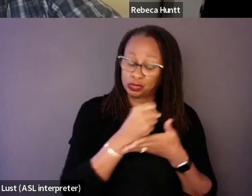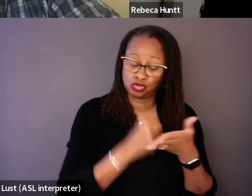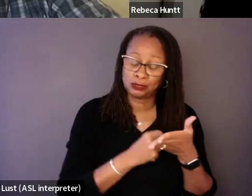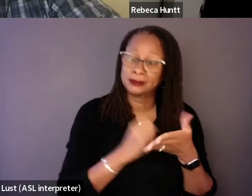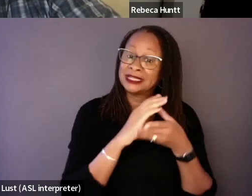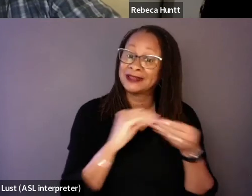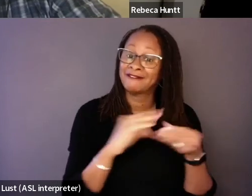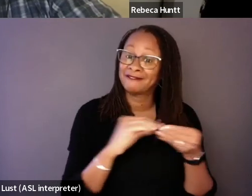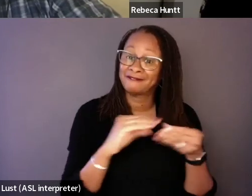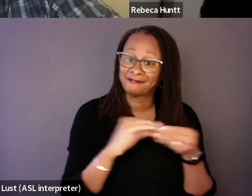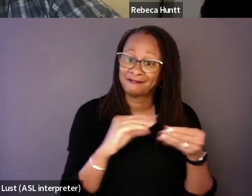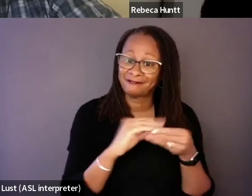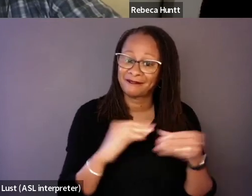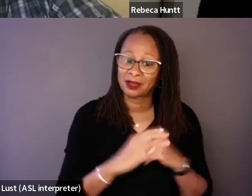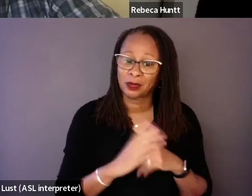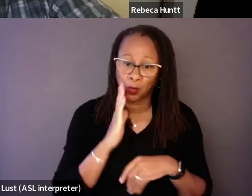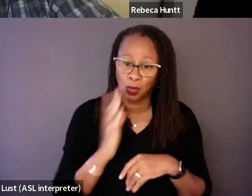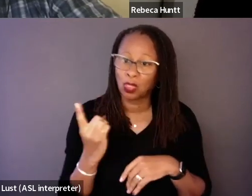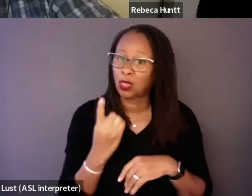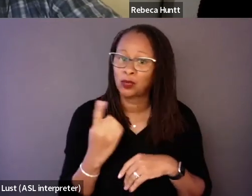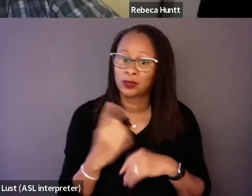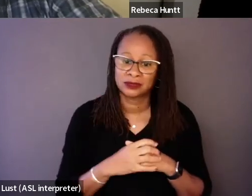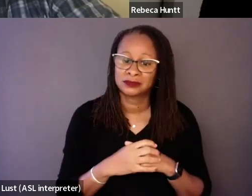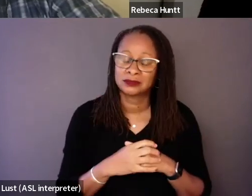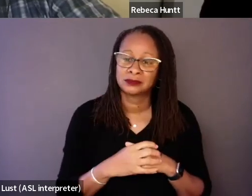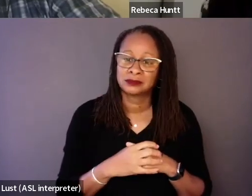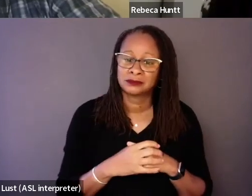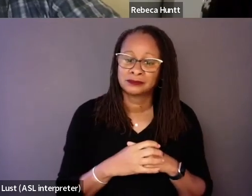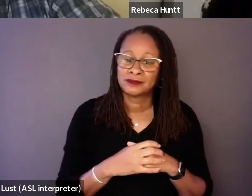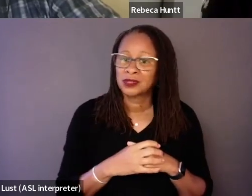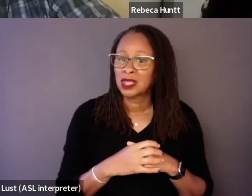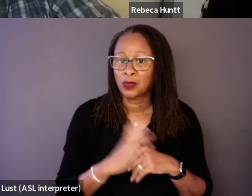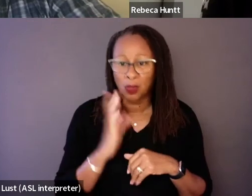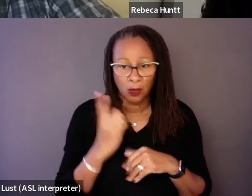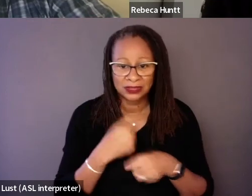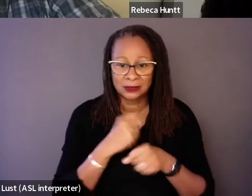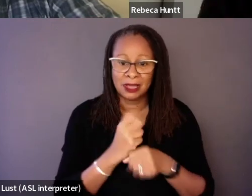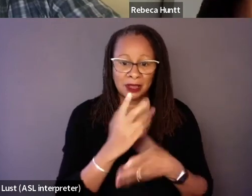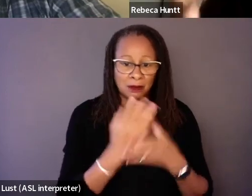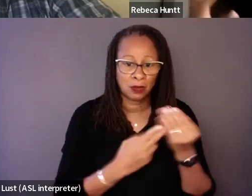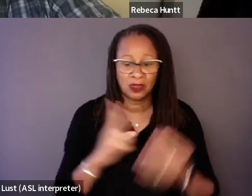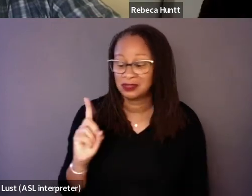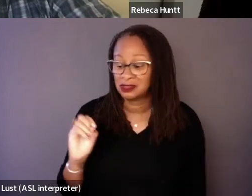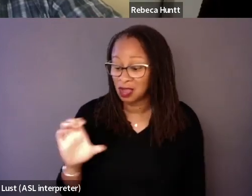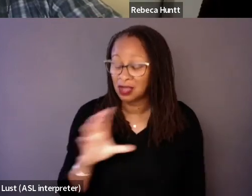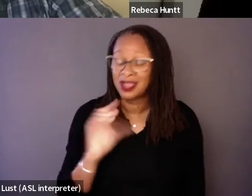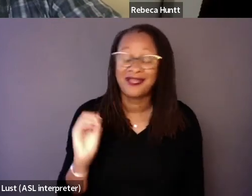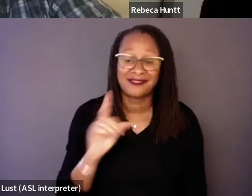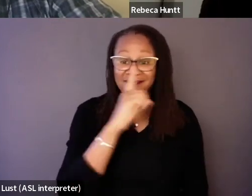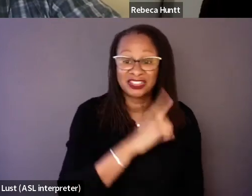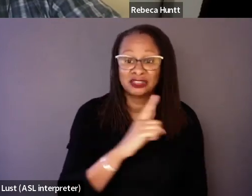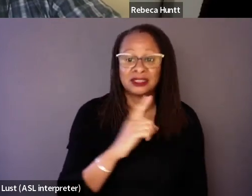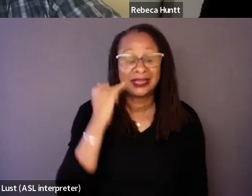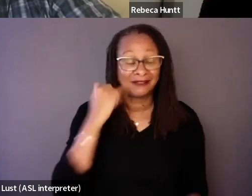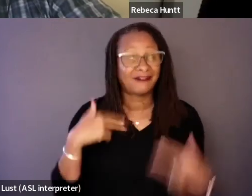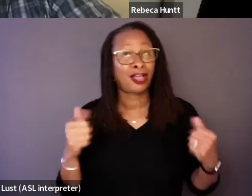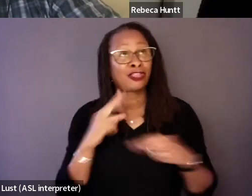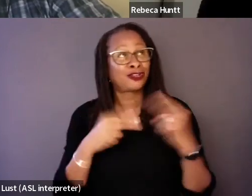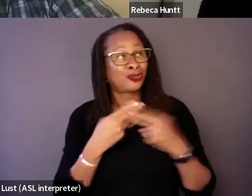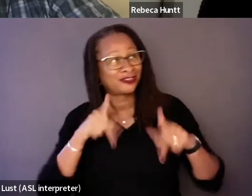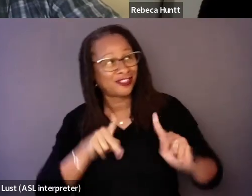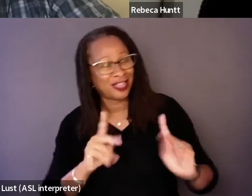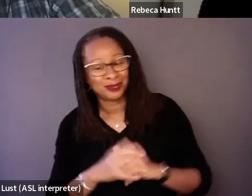I will always make both documentary and fiction, if health and the universe allows, because I am